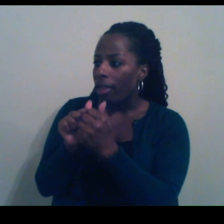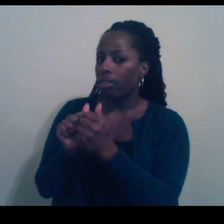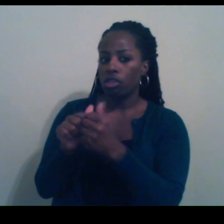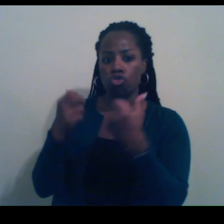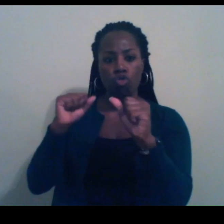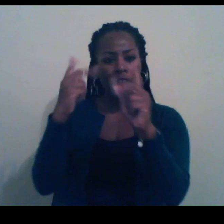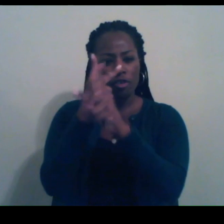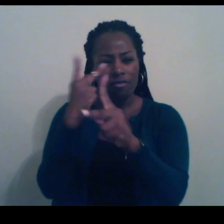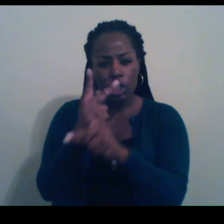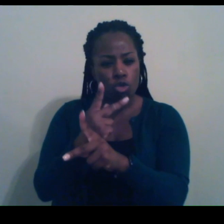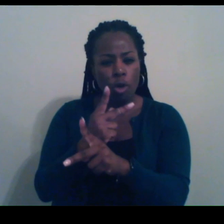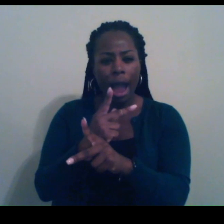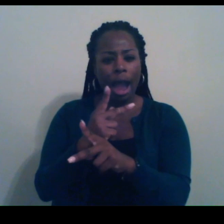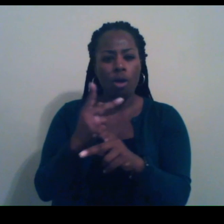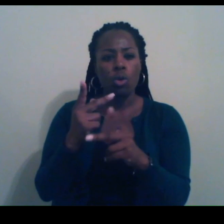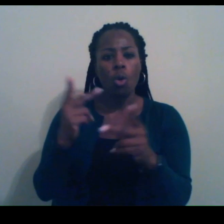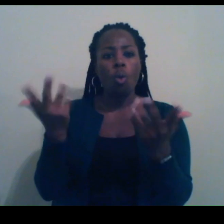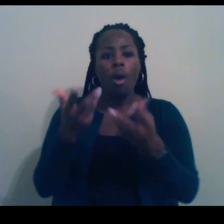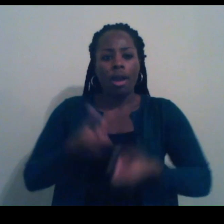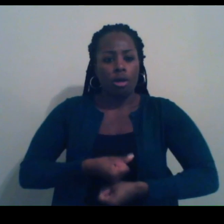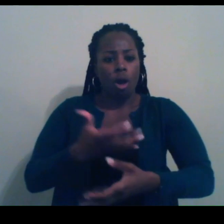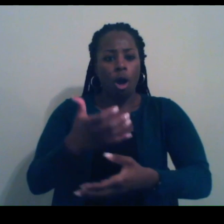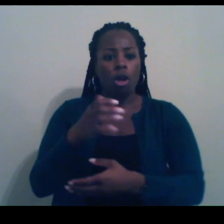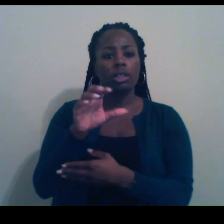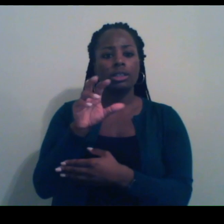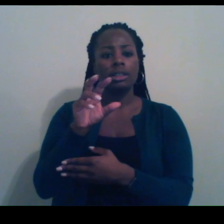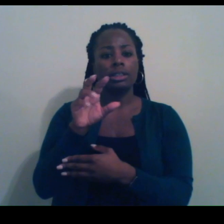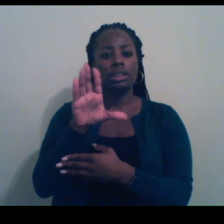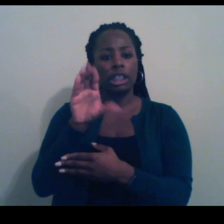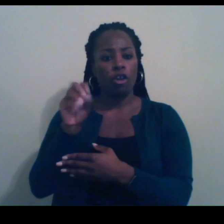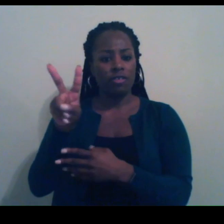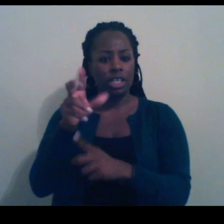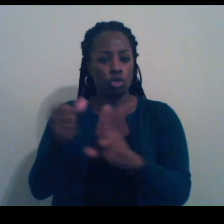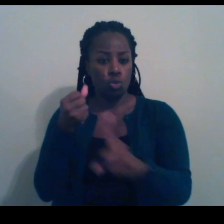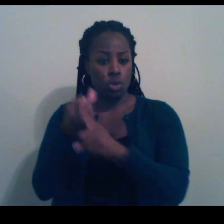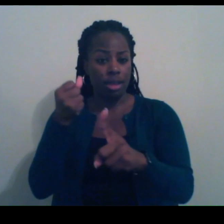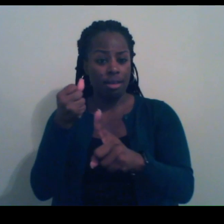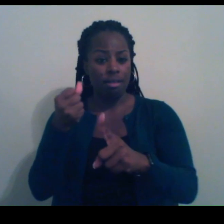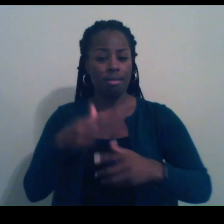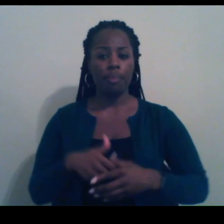Vice President and the secretary that despite seeing these new community cases